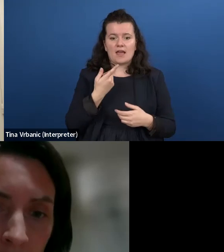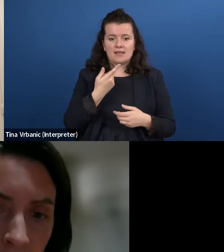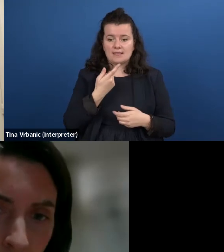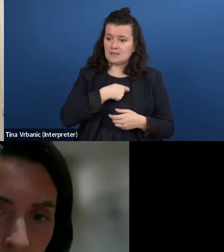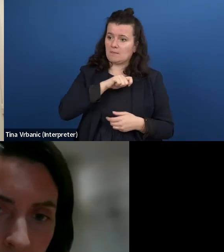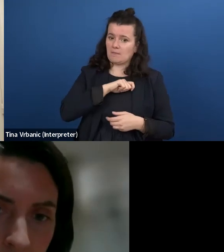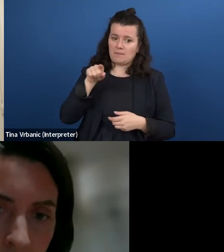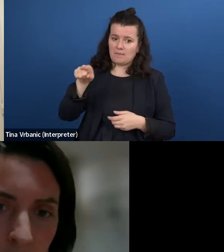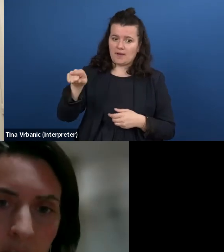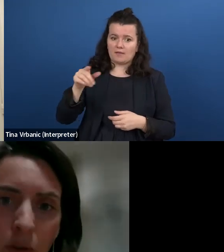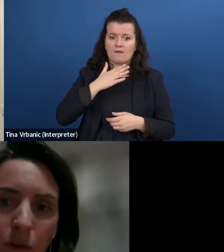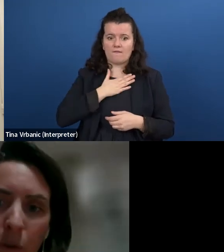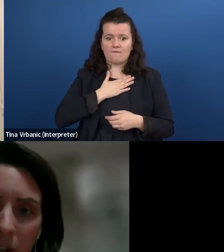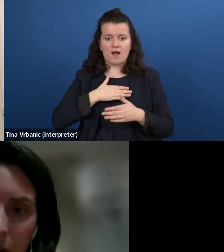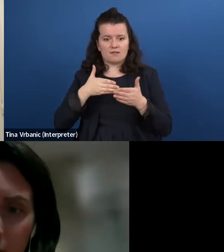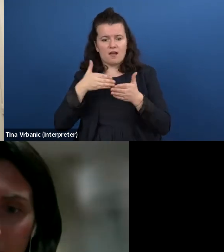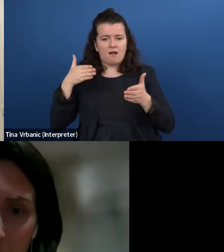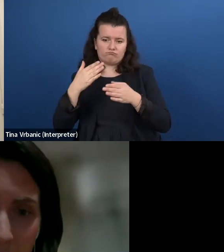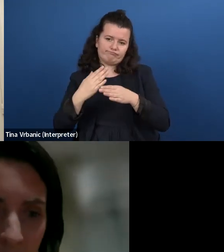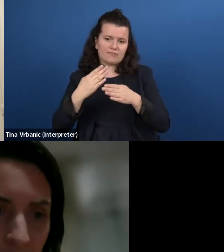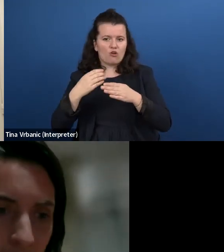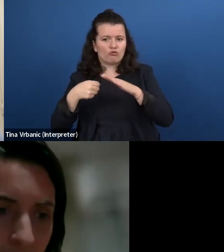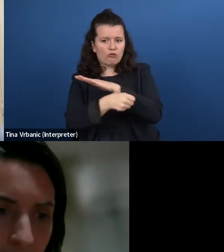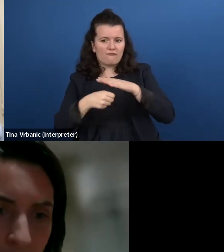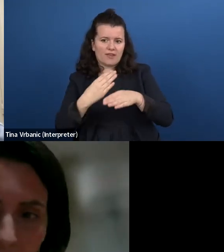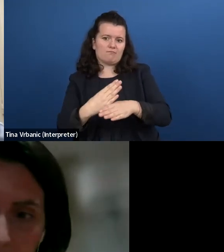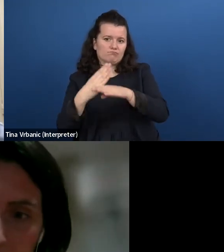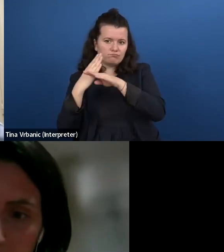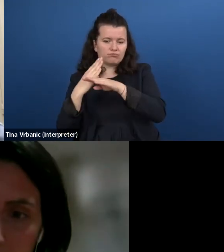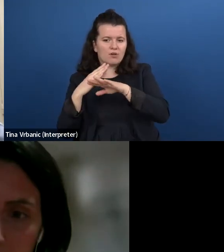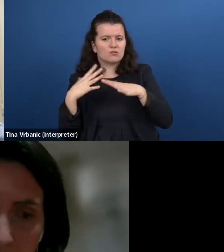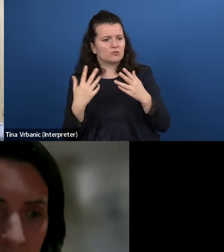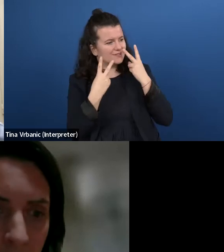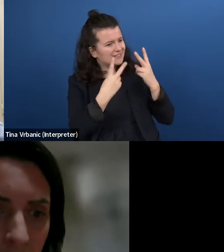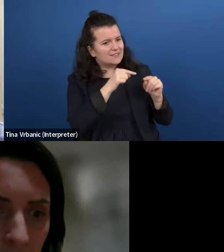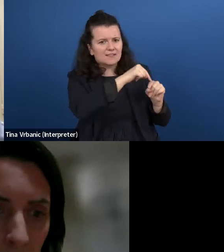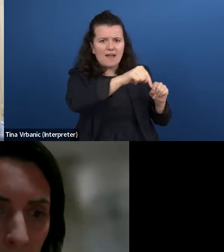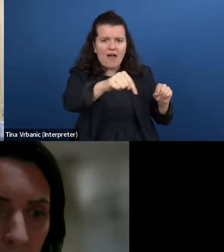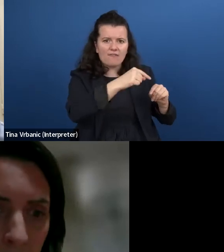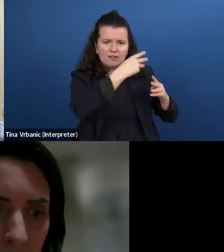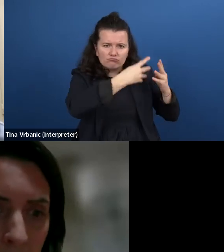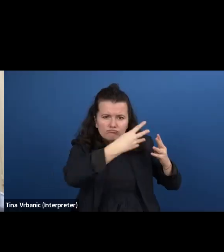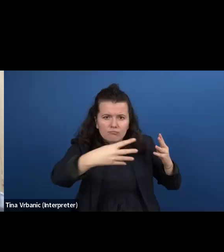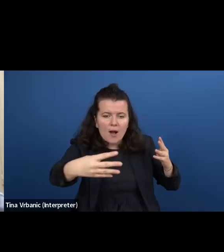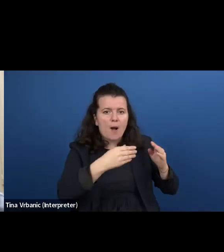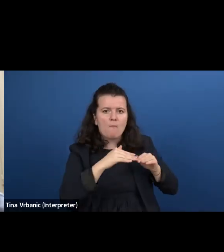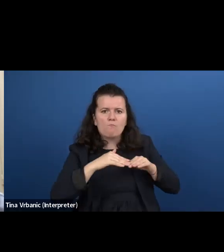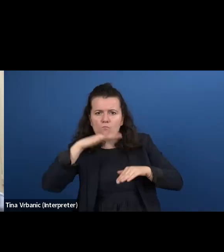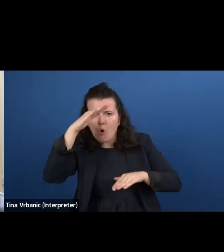Spain is pushing for a law against trafficking? Thank you. We don't have time to respond now.